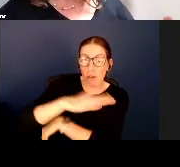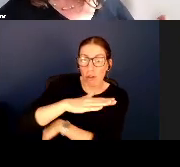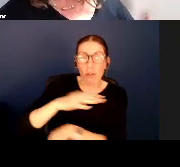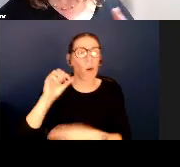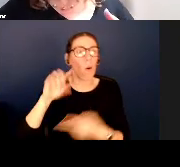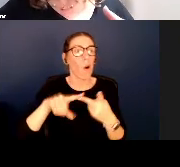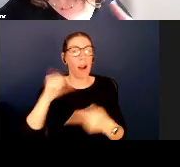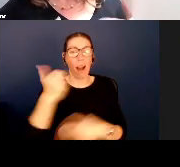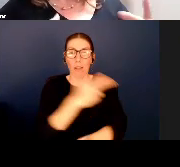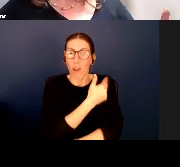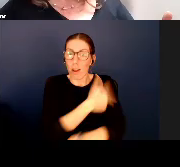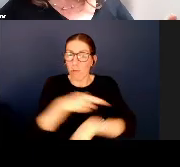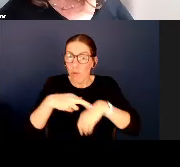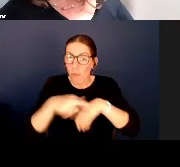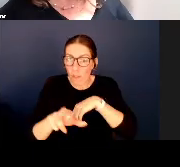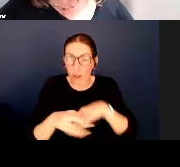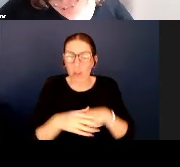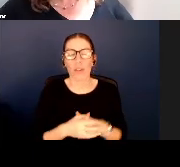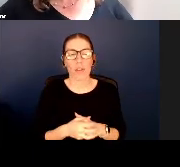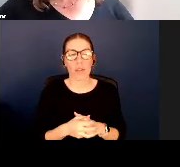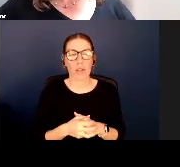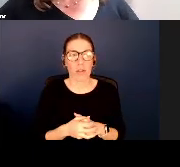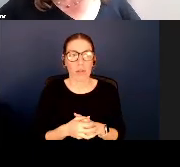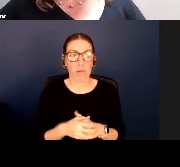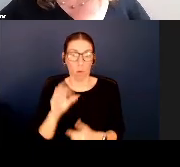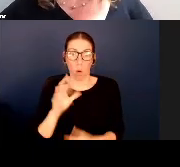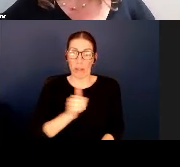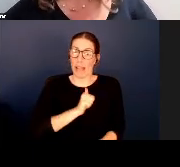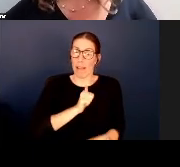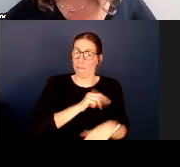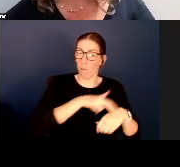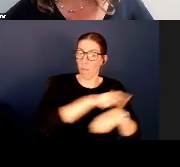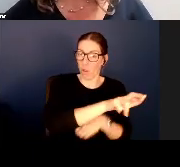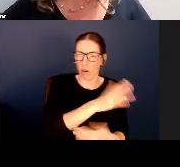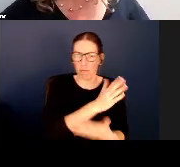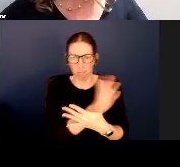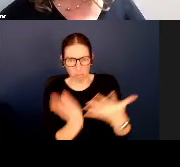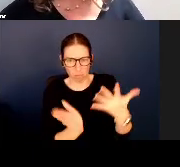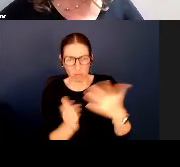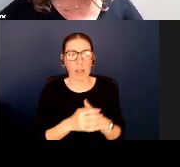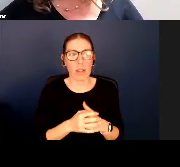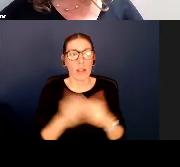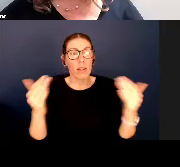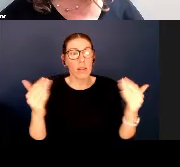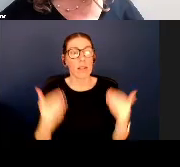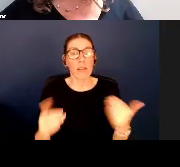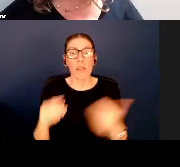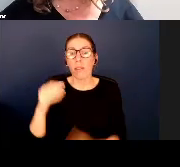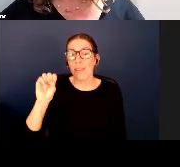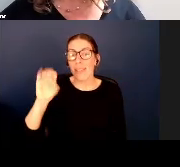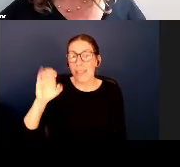so forth. Or they could even self-refer. Um, their sex and their postal code. So, we were